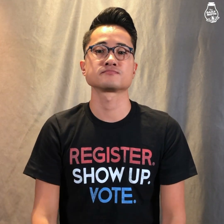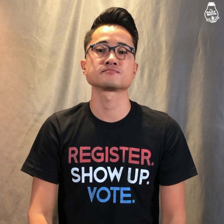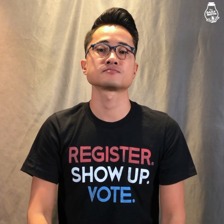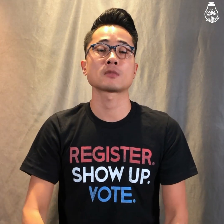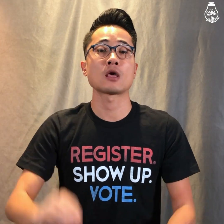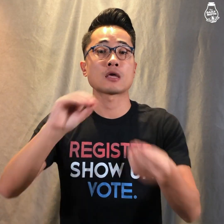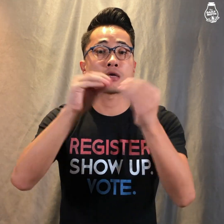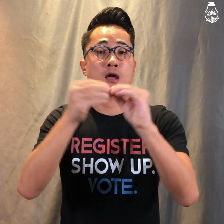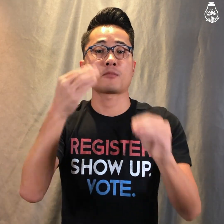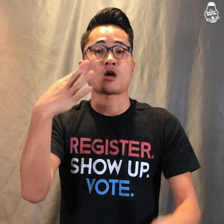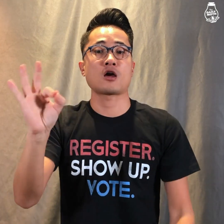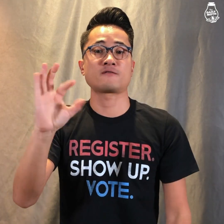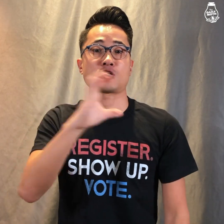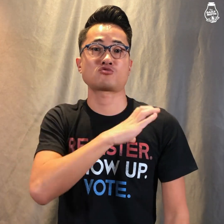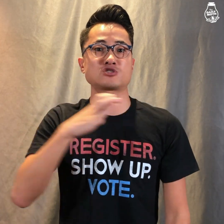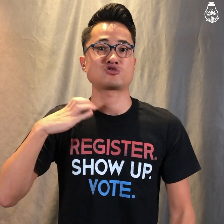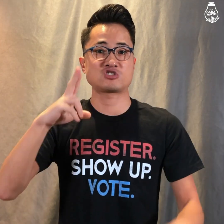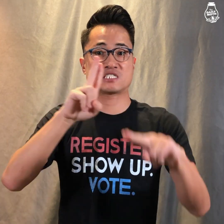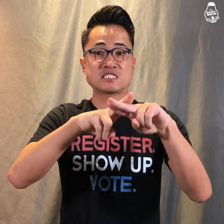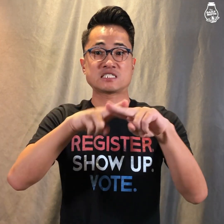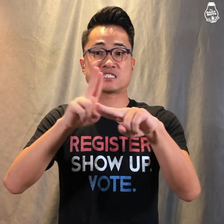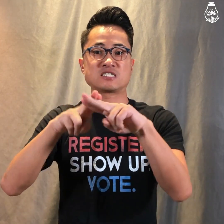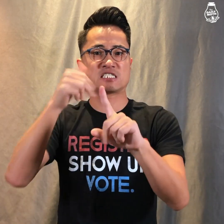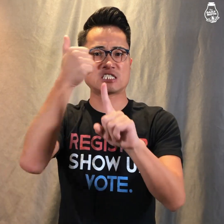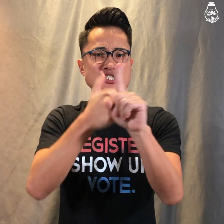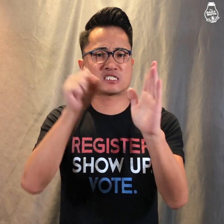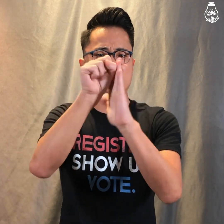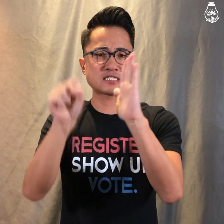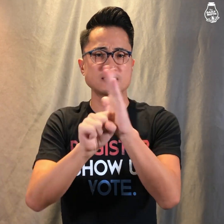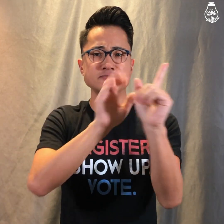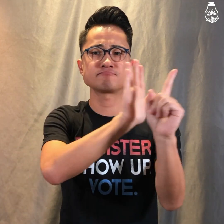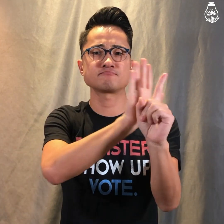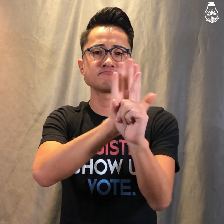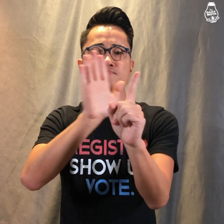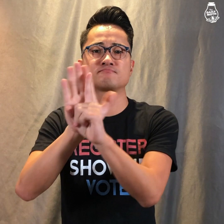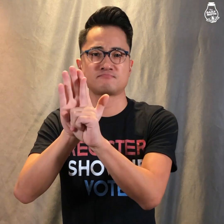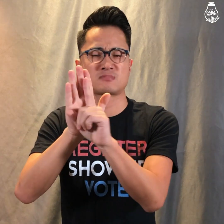The number of congressional seats each state gets